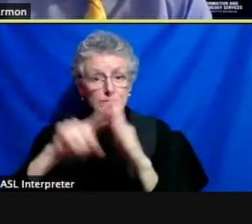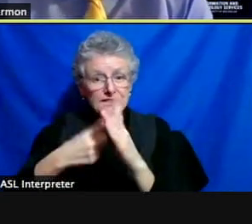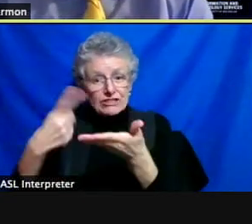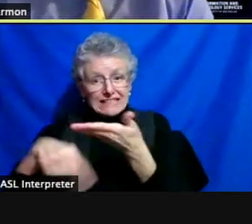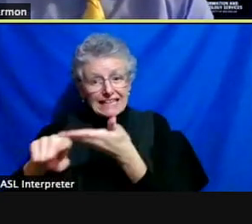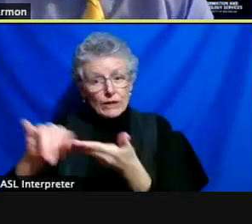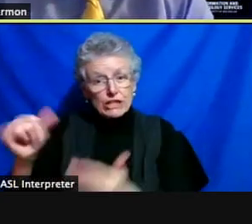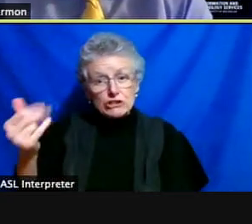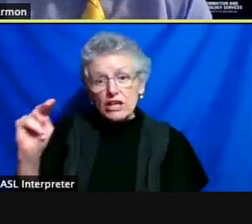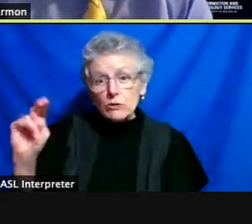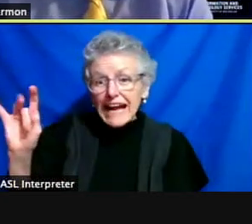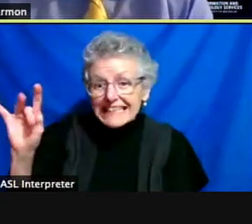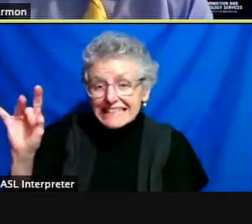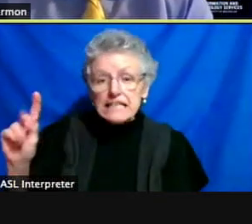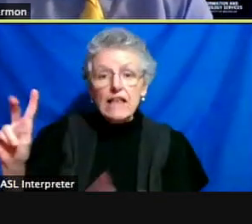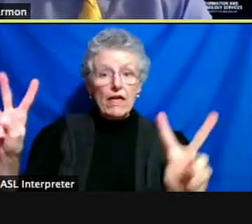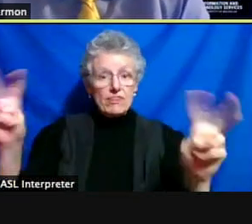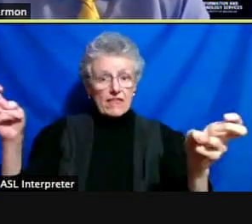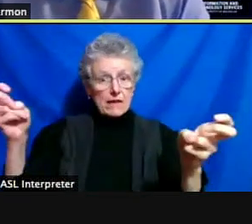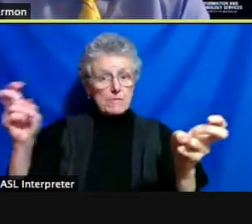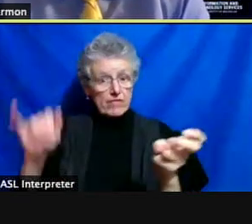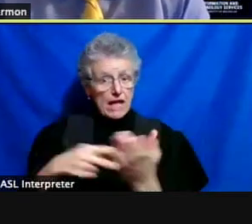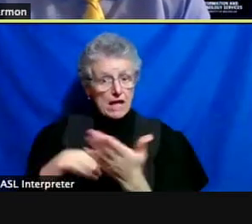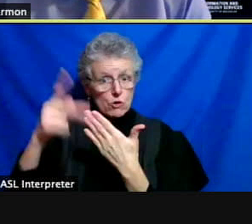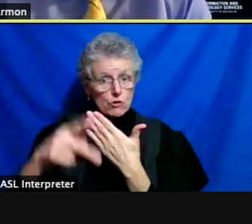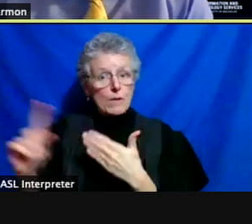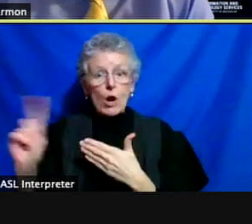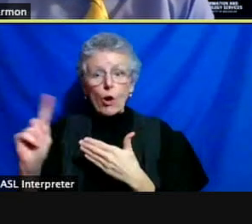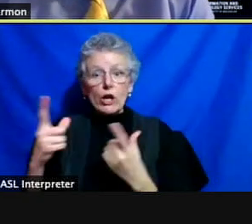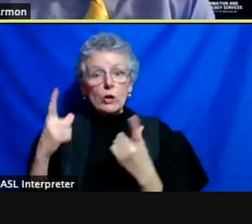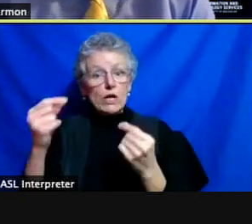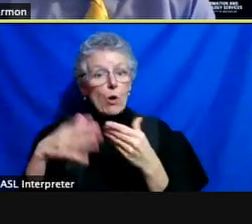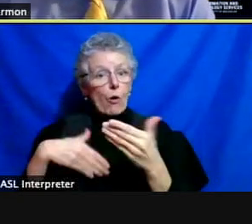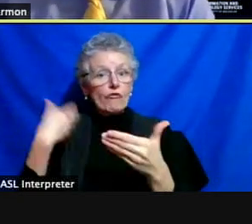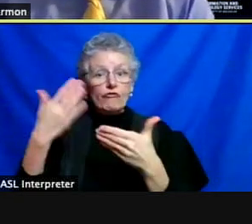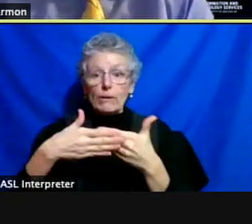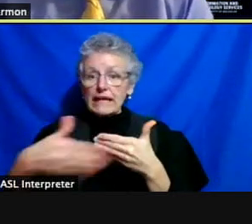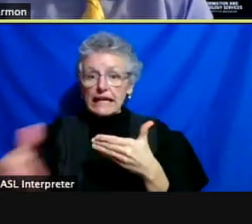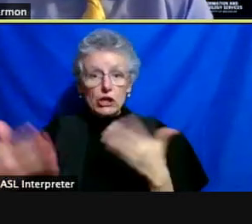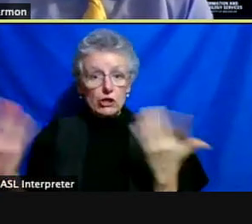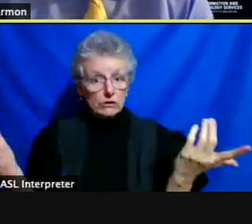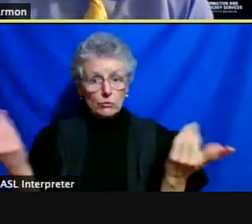And the theme of that program is, "Where Do We Go From Here?" I also recommend that students check out